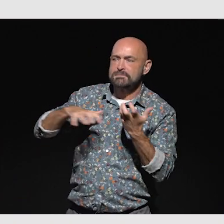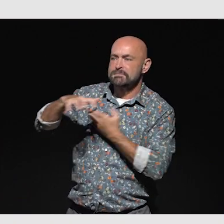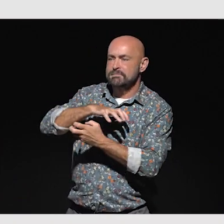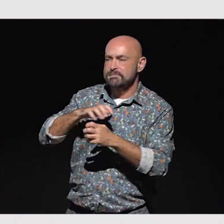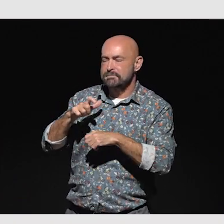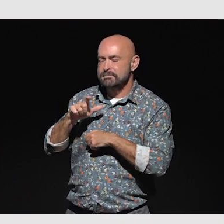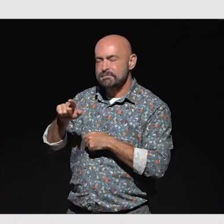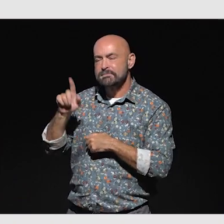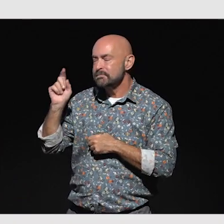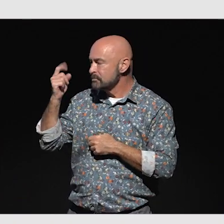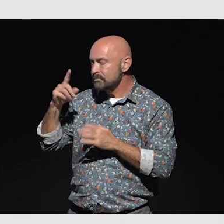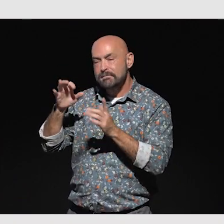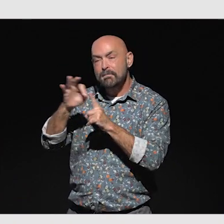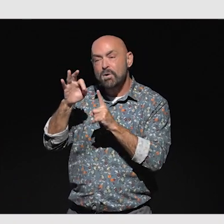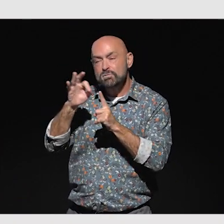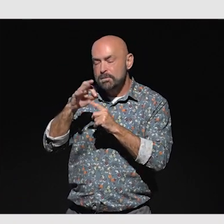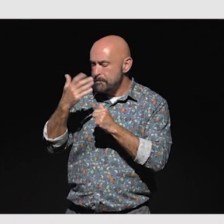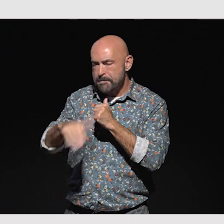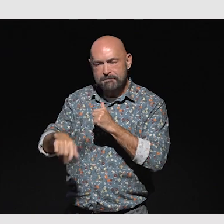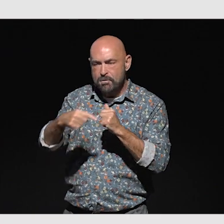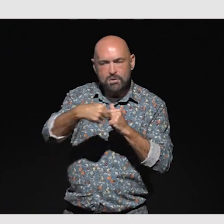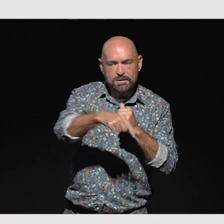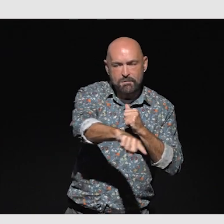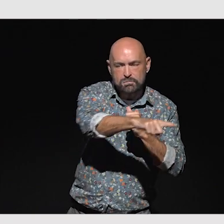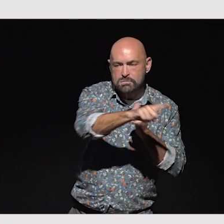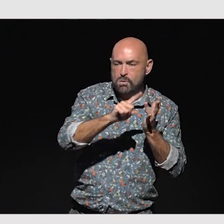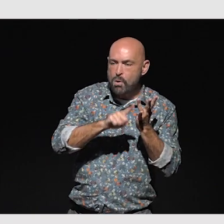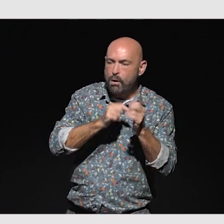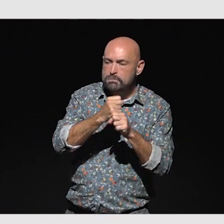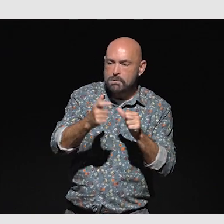because he never divorces Olga, nor she him.